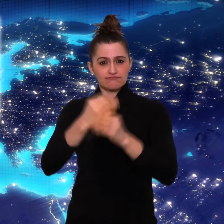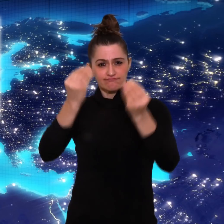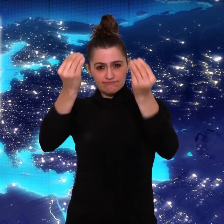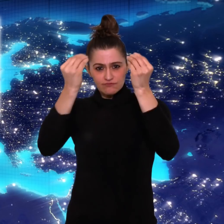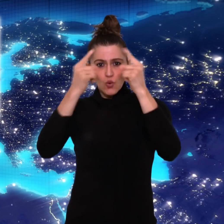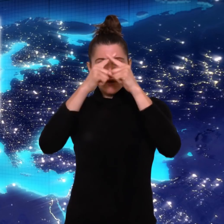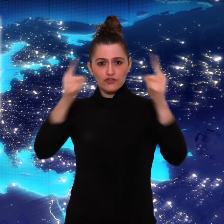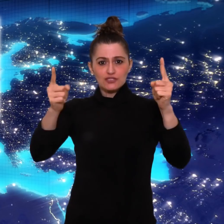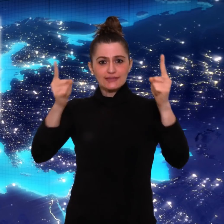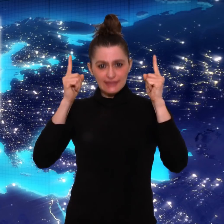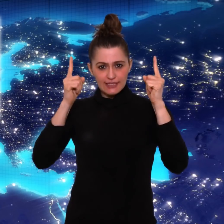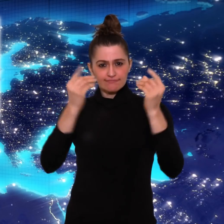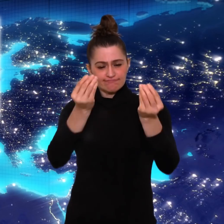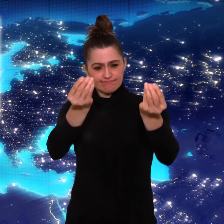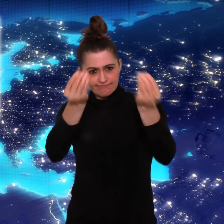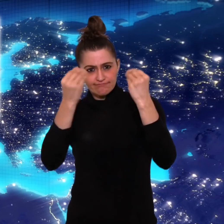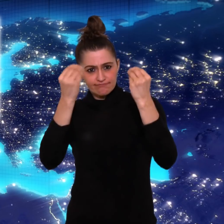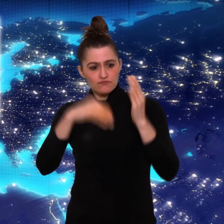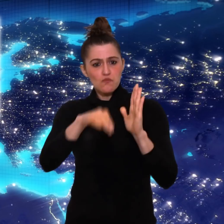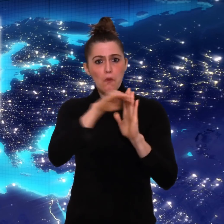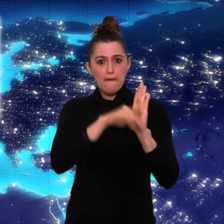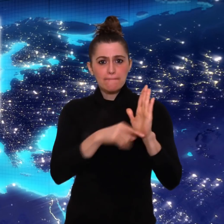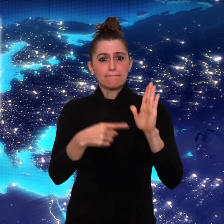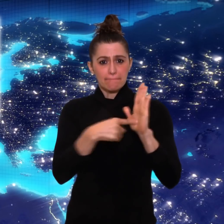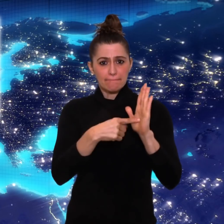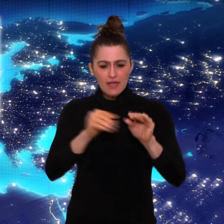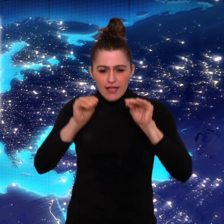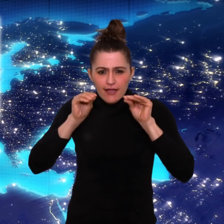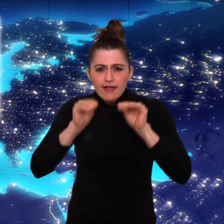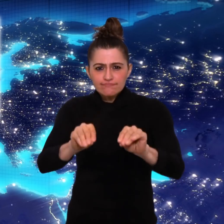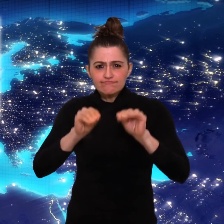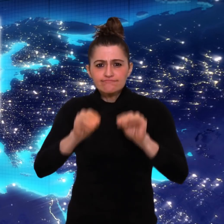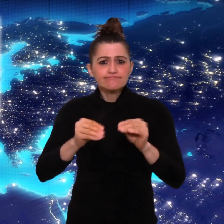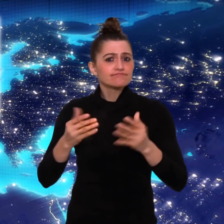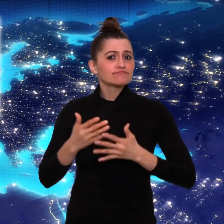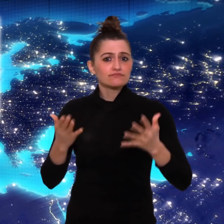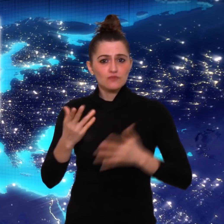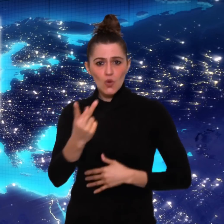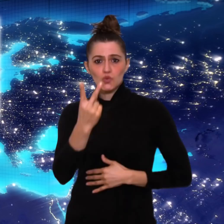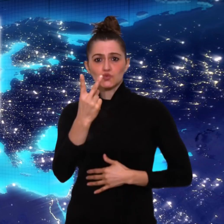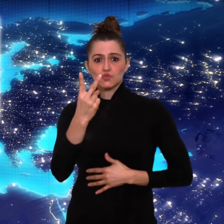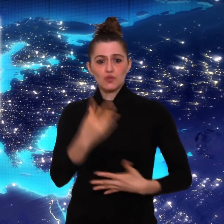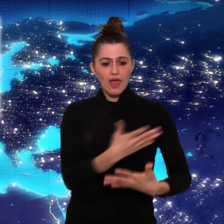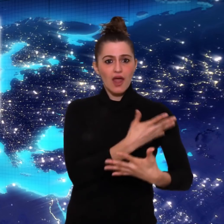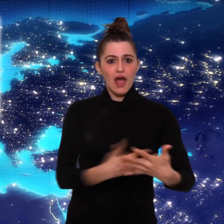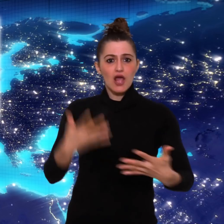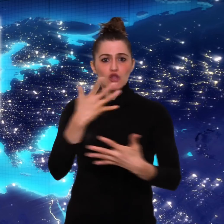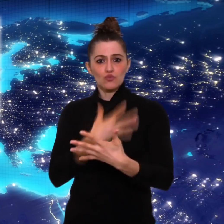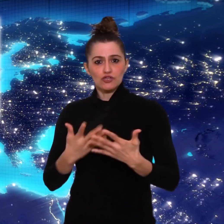bilingual studies to help students